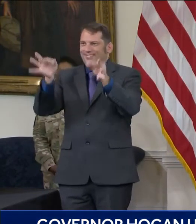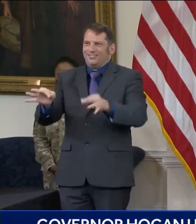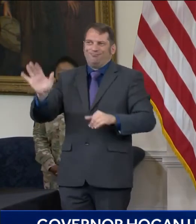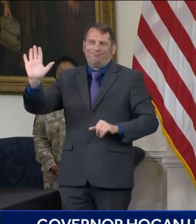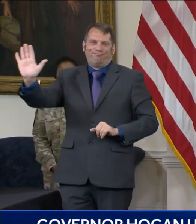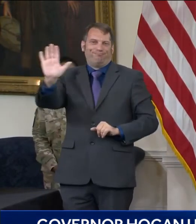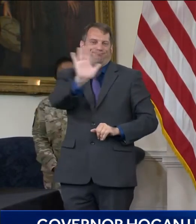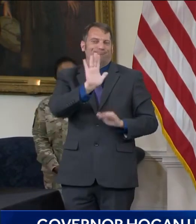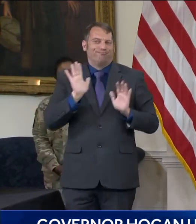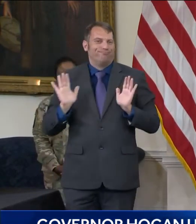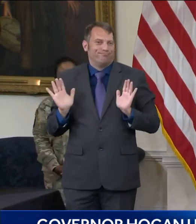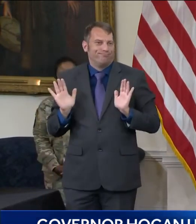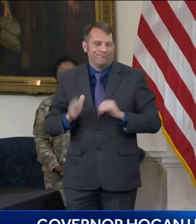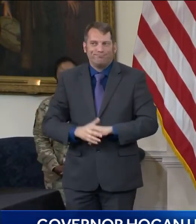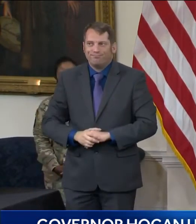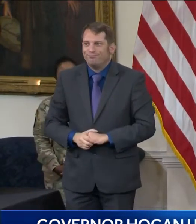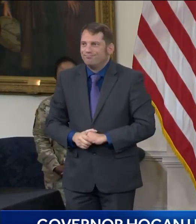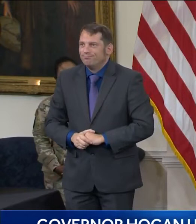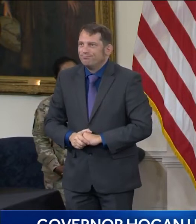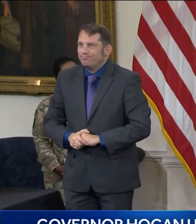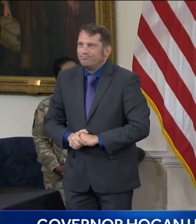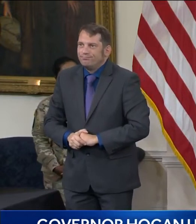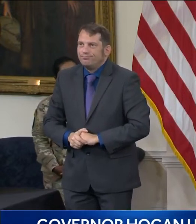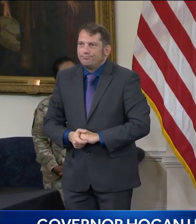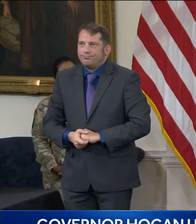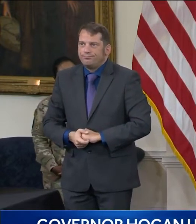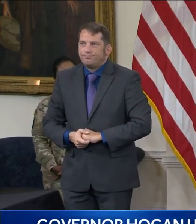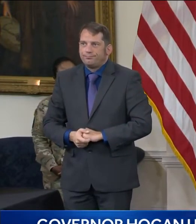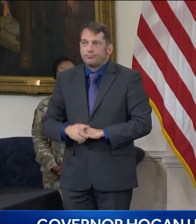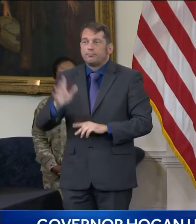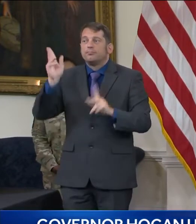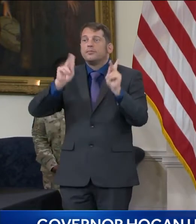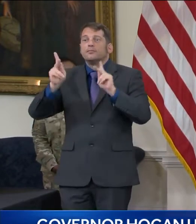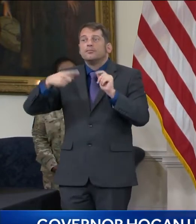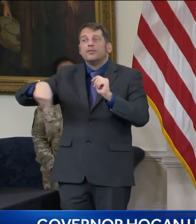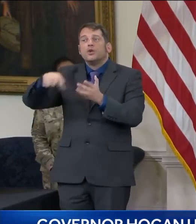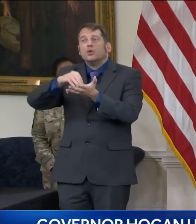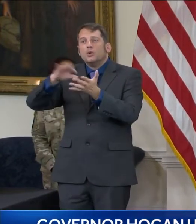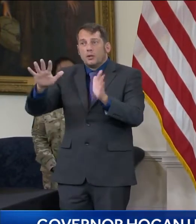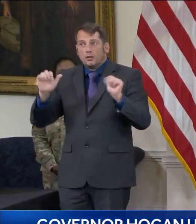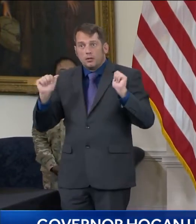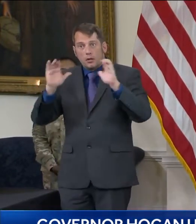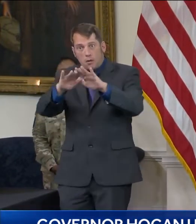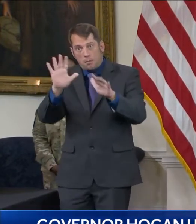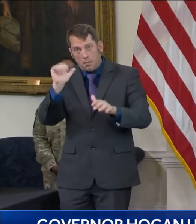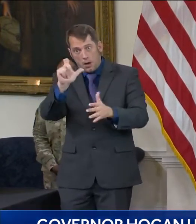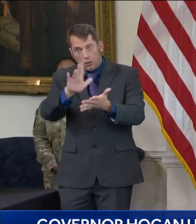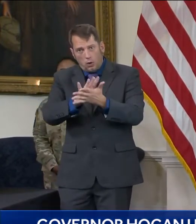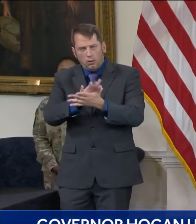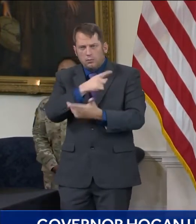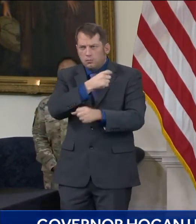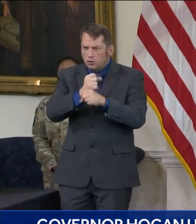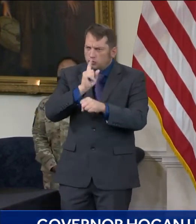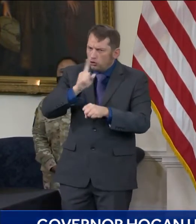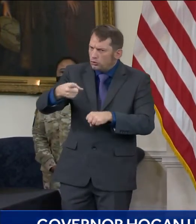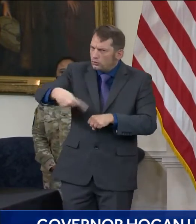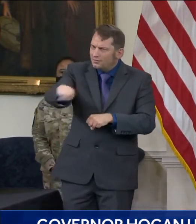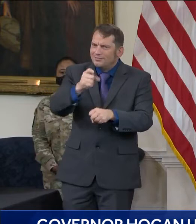WOULD BE A DECISION BY THE UNIVERSITY SYSTEM OR INDIVIDUAL UNIVERSITY. WE WANT TO MAKE SURE EVERYONE IS RETURNING TO THE CAMPUSES IS